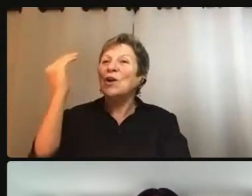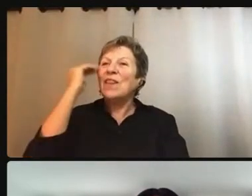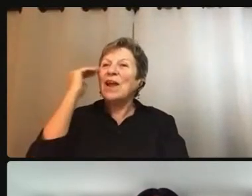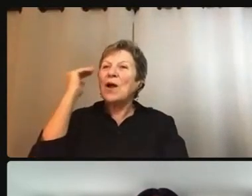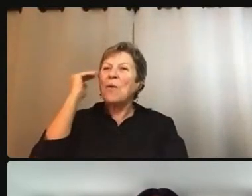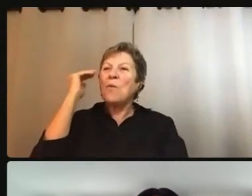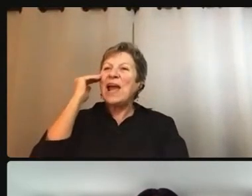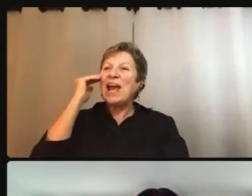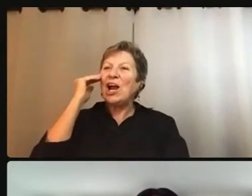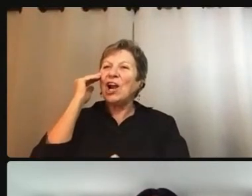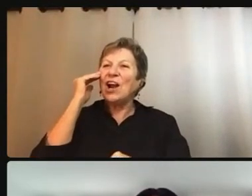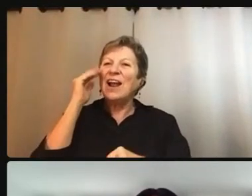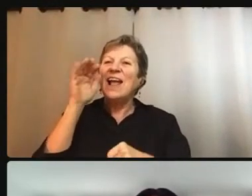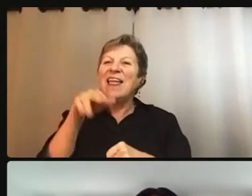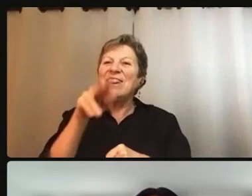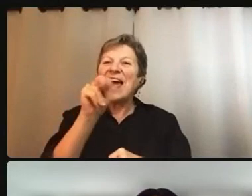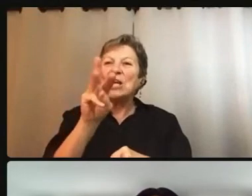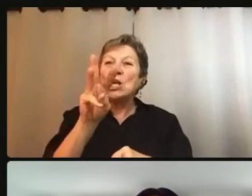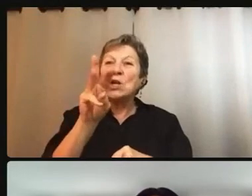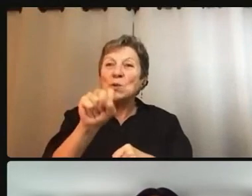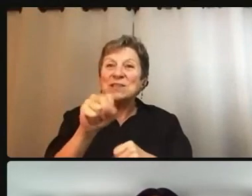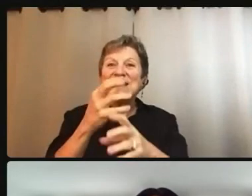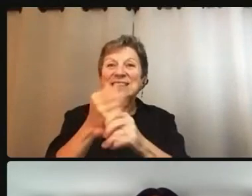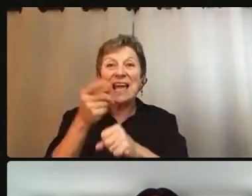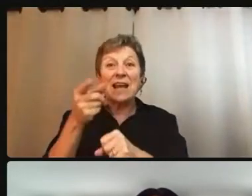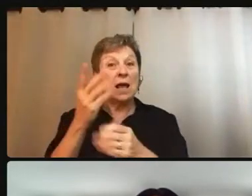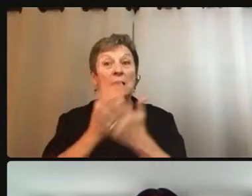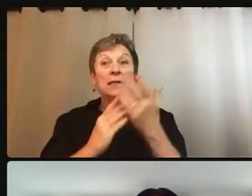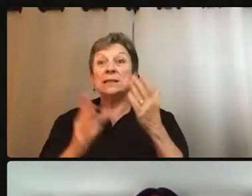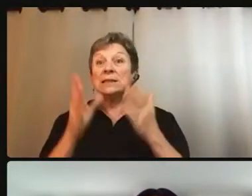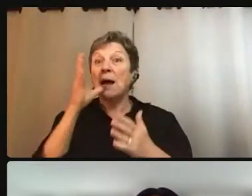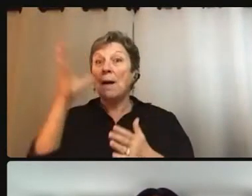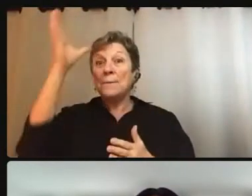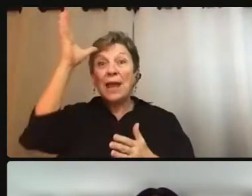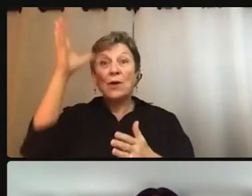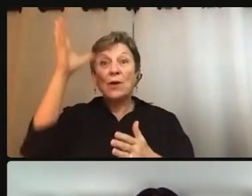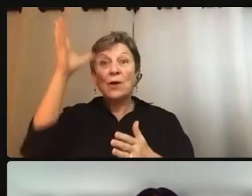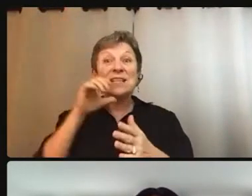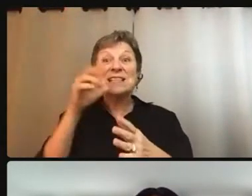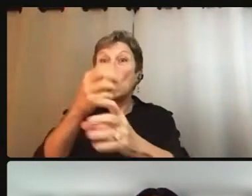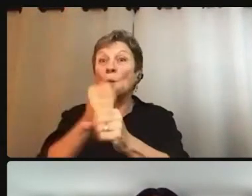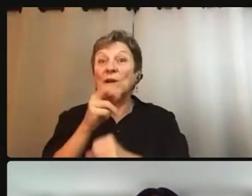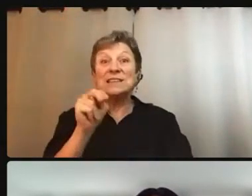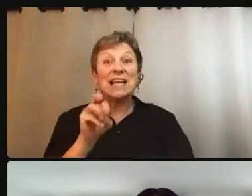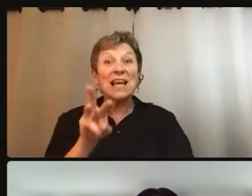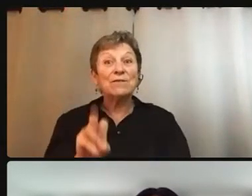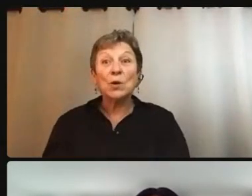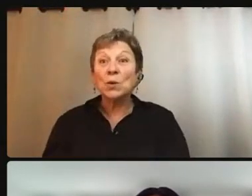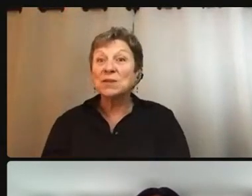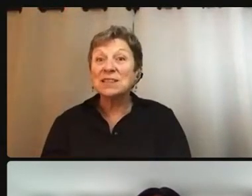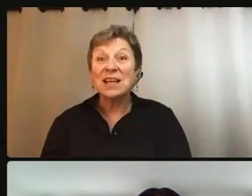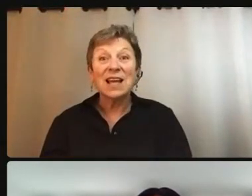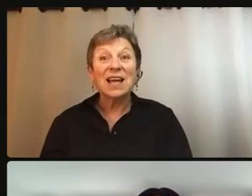THE FAMILY GOT THE NOTICES, MAKING SURE THAT FAMILIES ARE